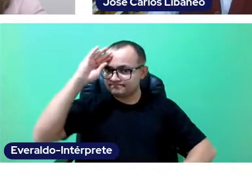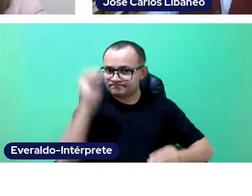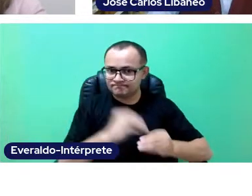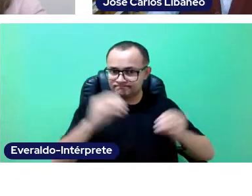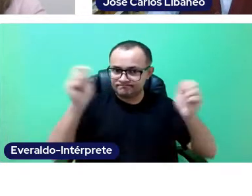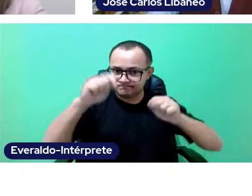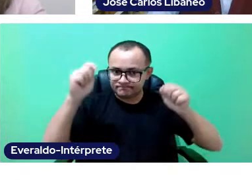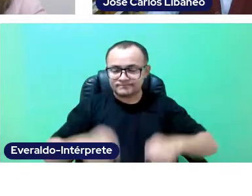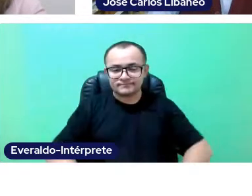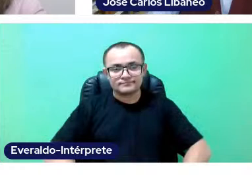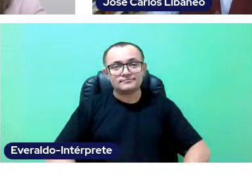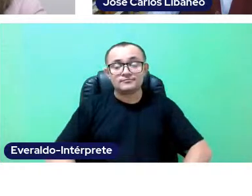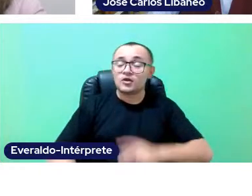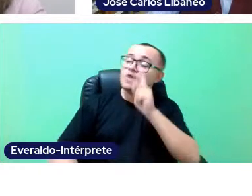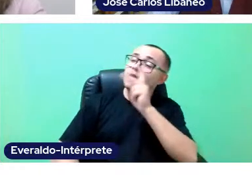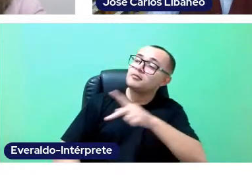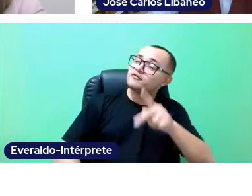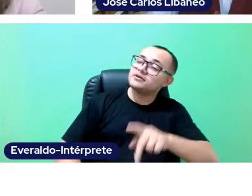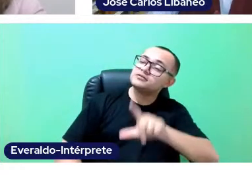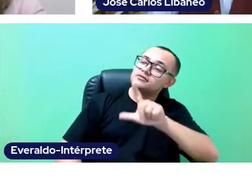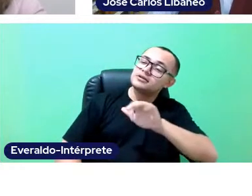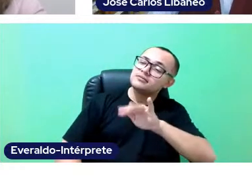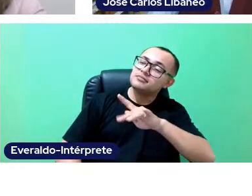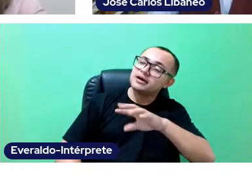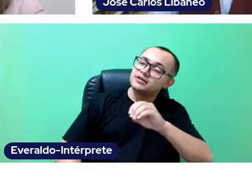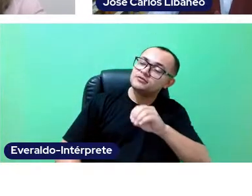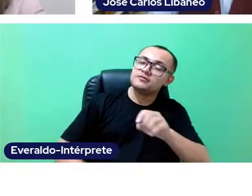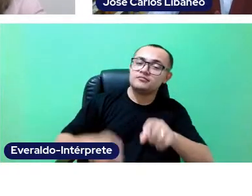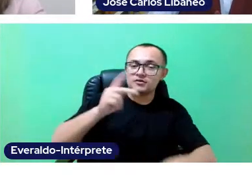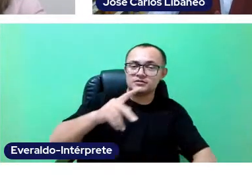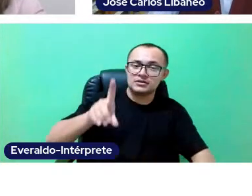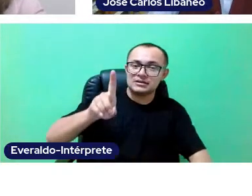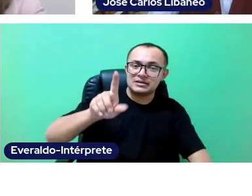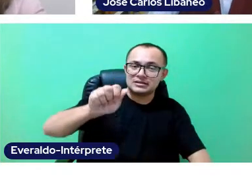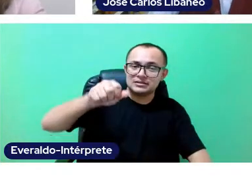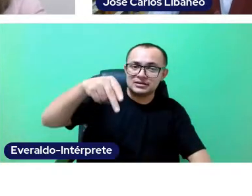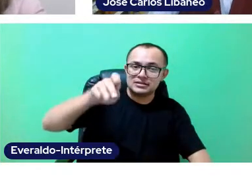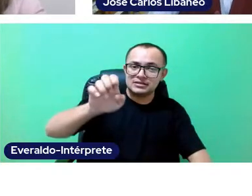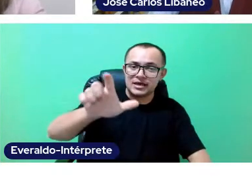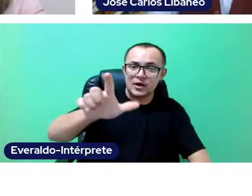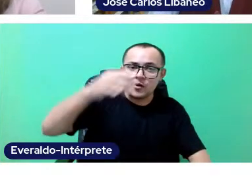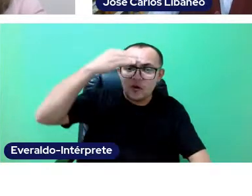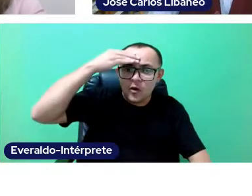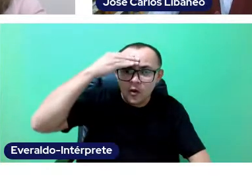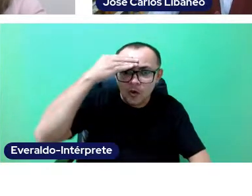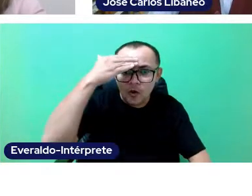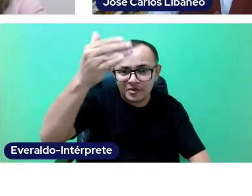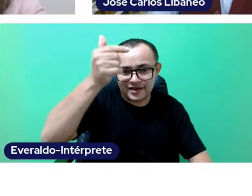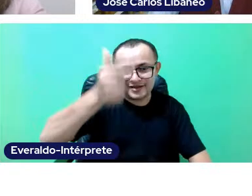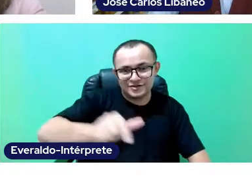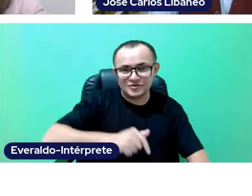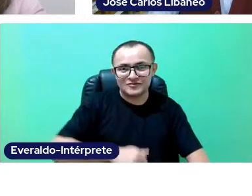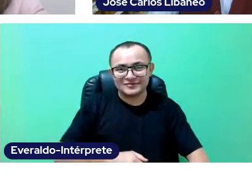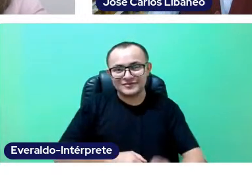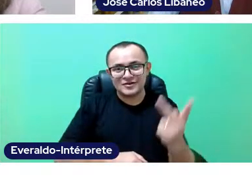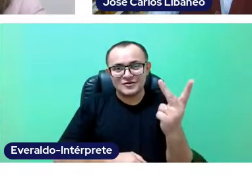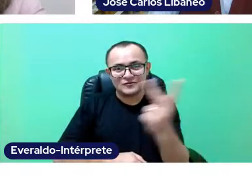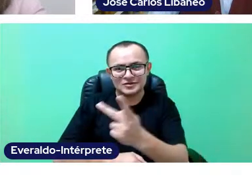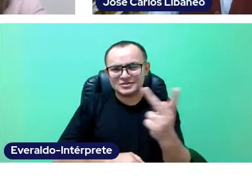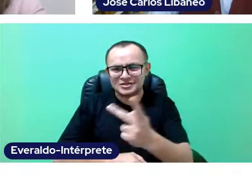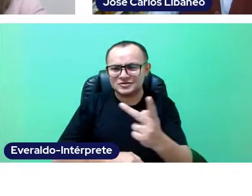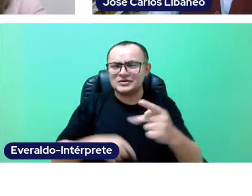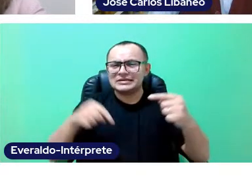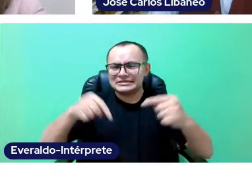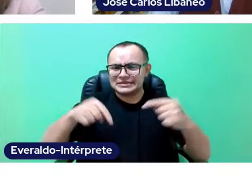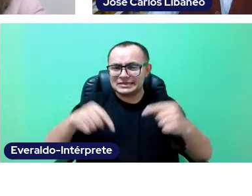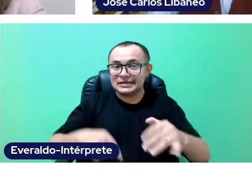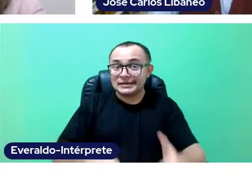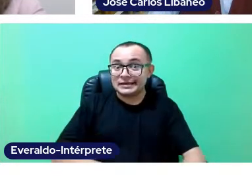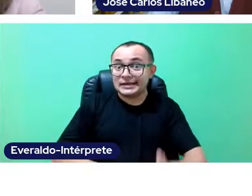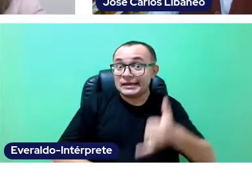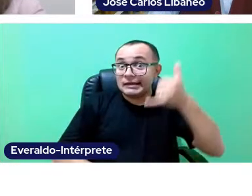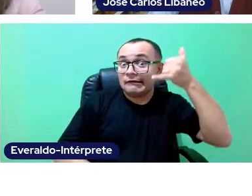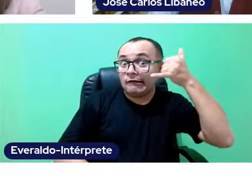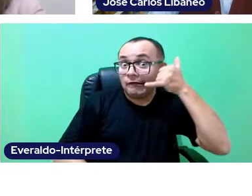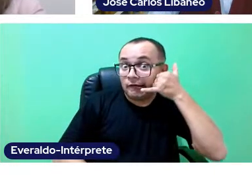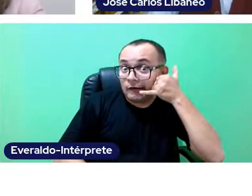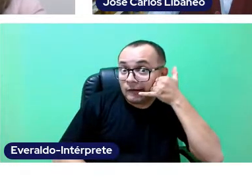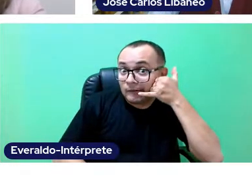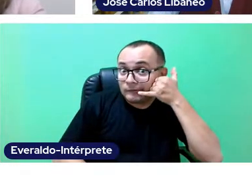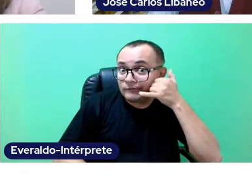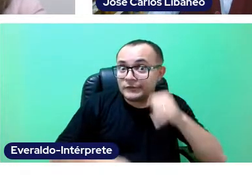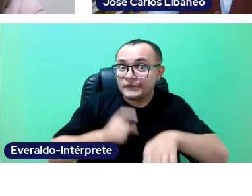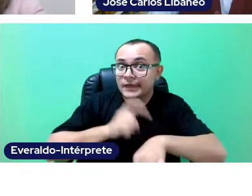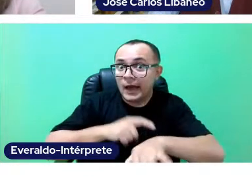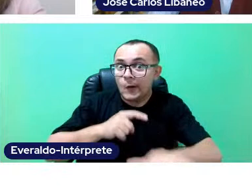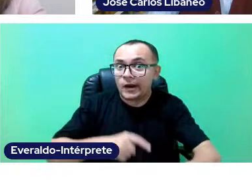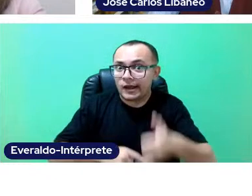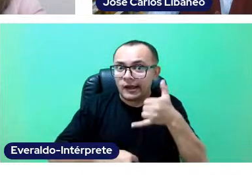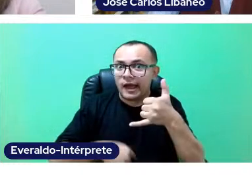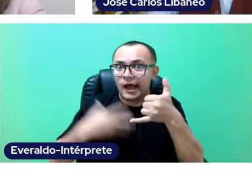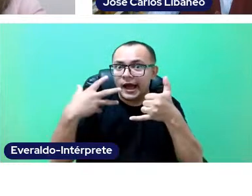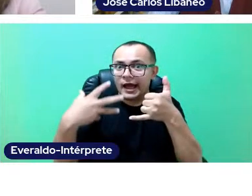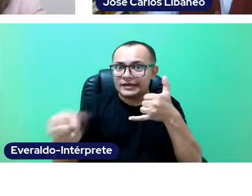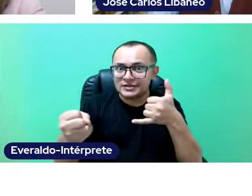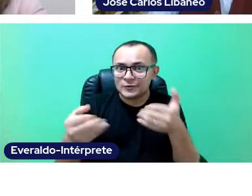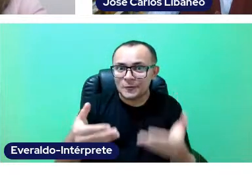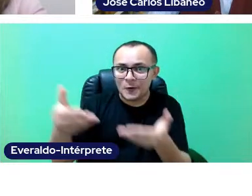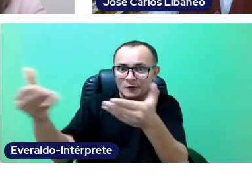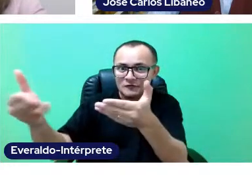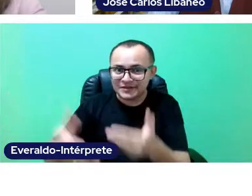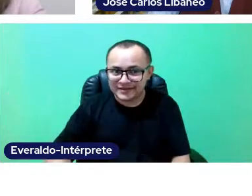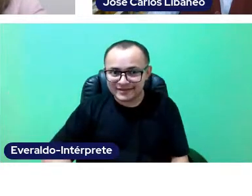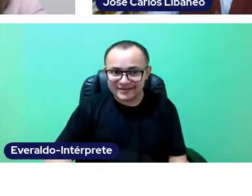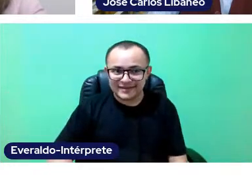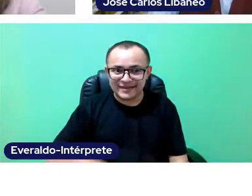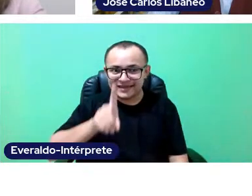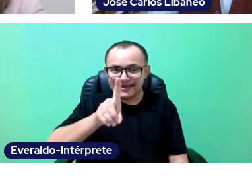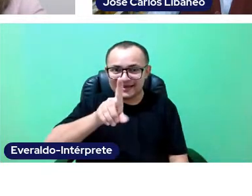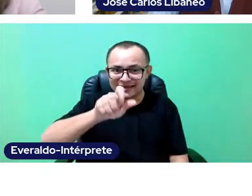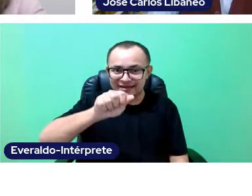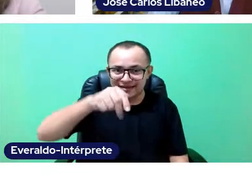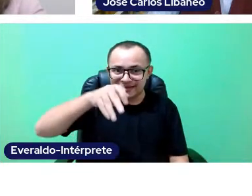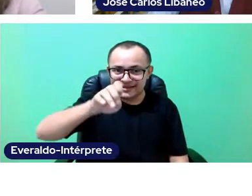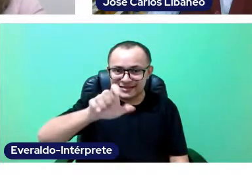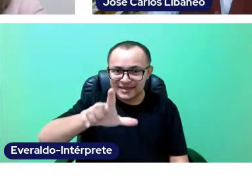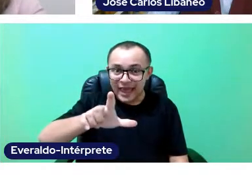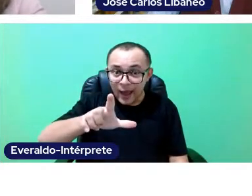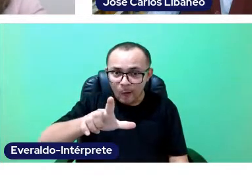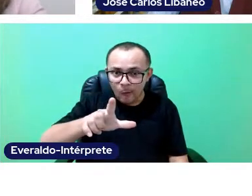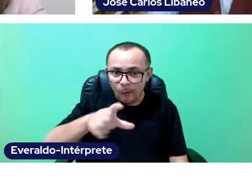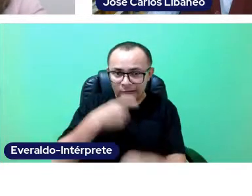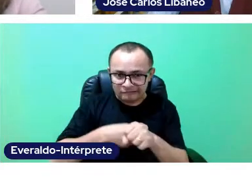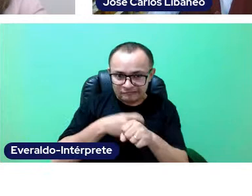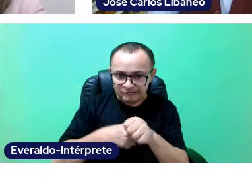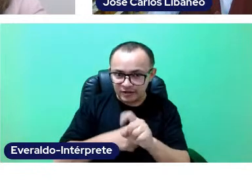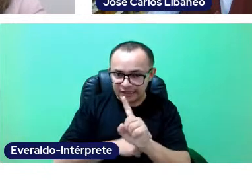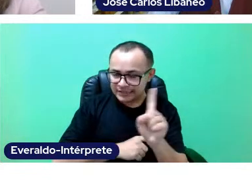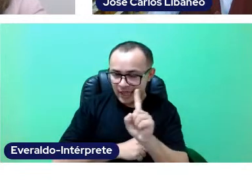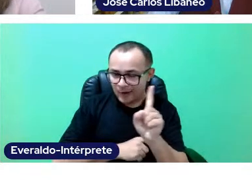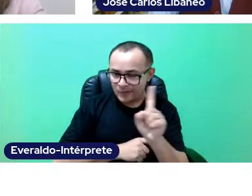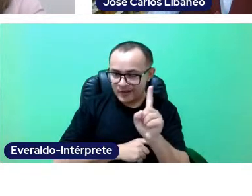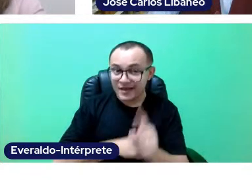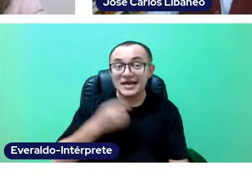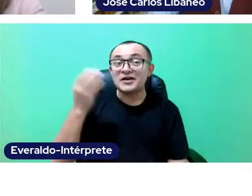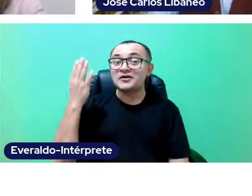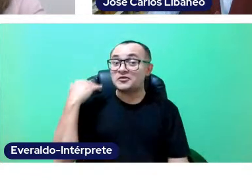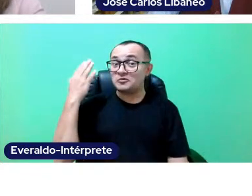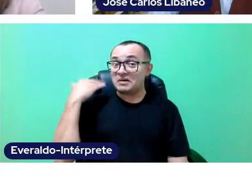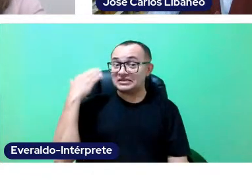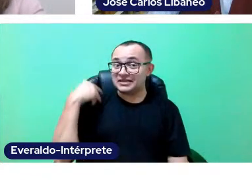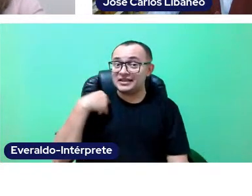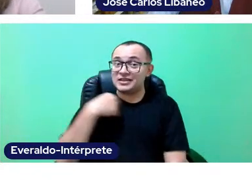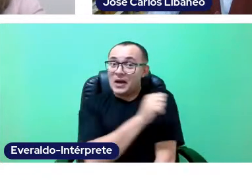So, professor Libâneo, professor Daniel, we are so very thankful. You were both very willing ever since we made the first contact; there was no work, professor Daniel! I was your student, I know you!